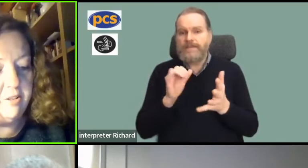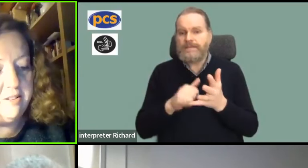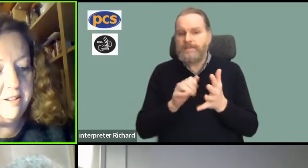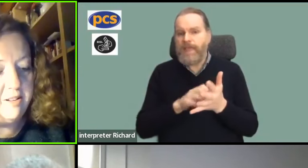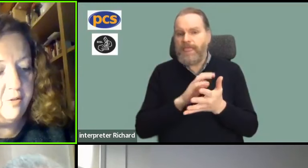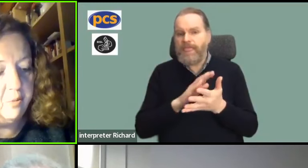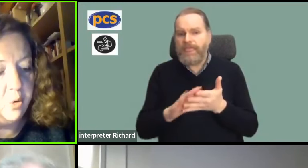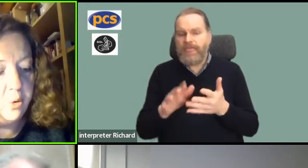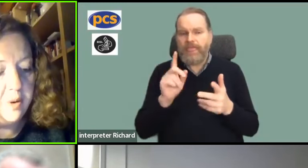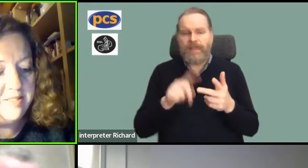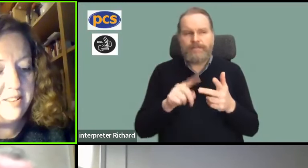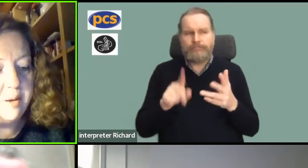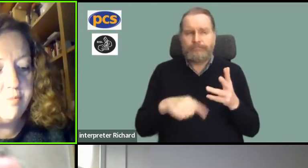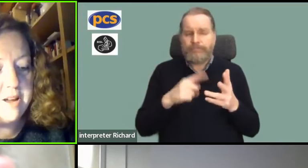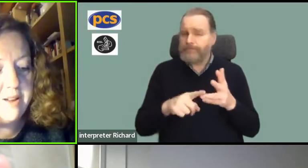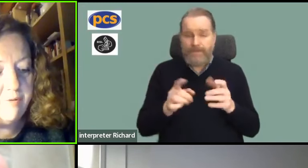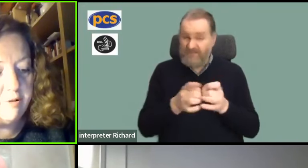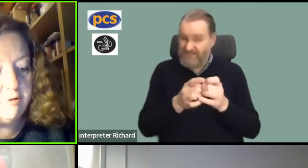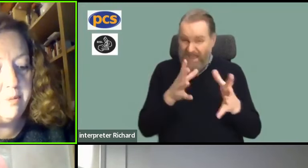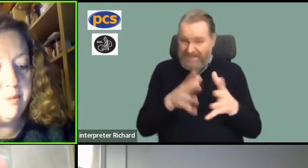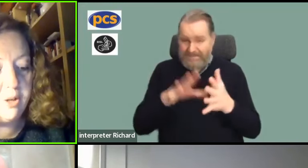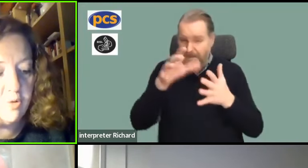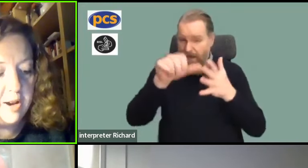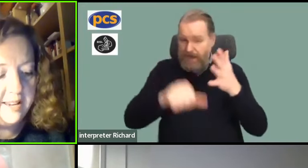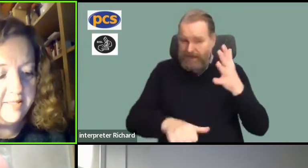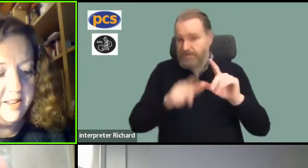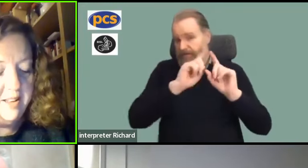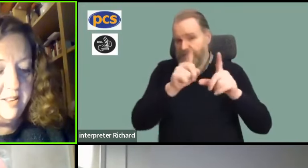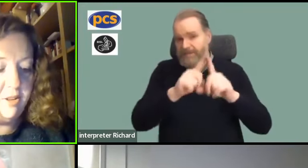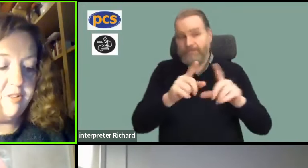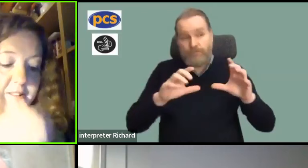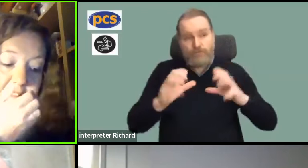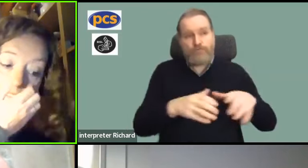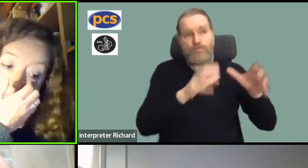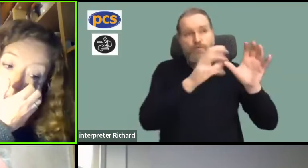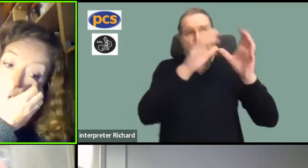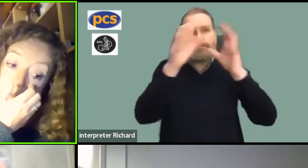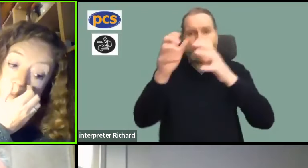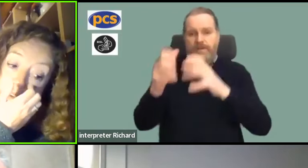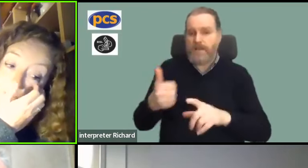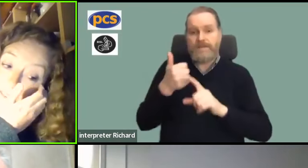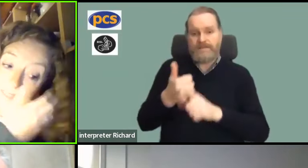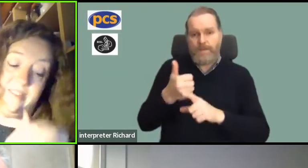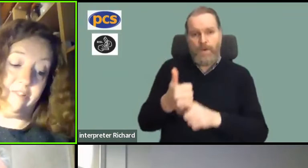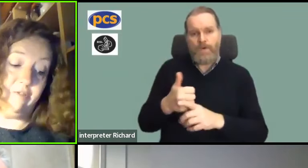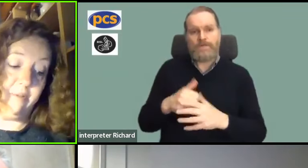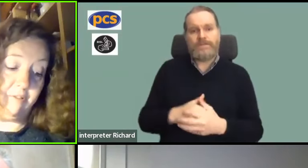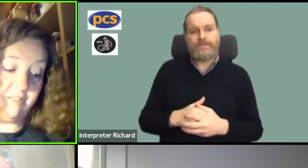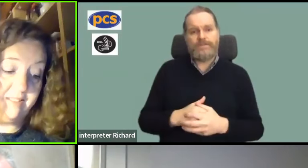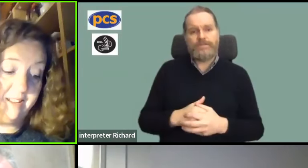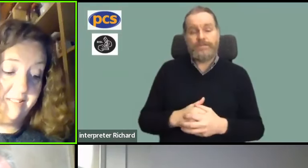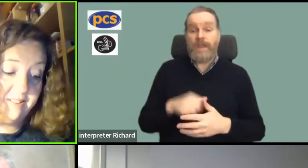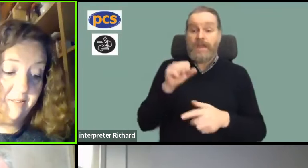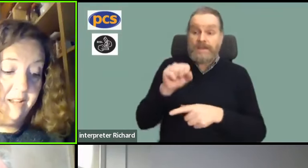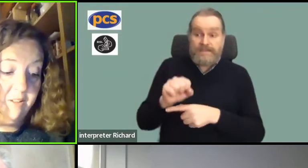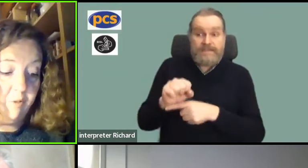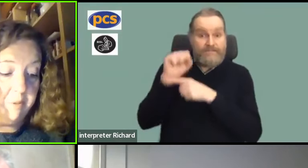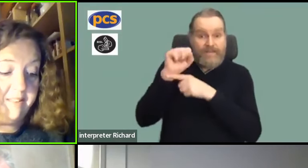He can't do n't grant y during Branch and Dfa during Branch and Dfa during Branch and Dfa. Darlington, Solid out here from thwest Encumbered effort Group Michael Bright Bright. So directing support from the